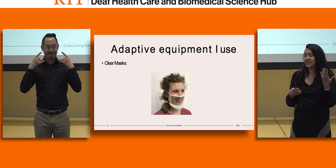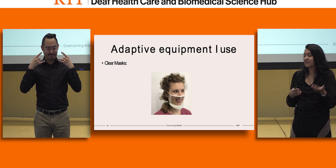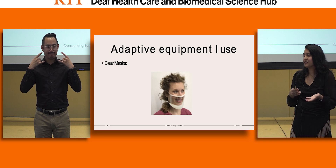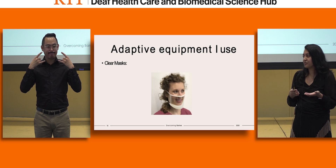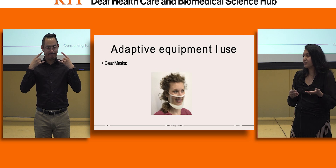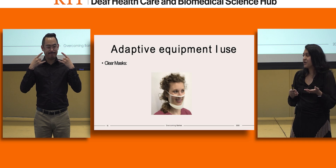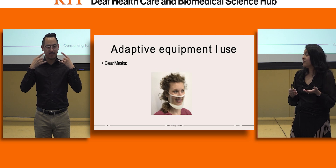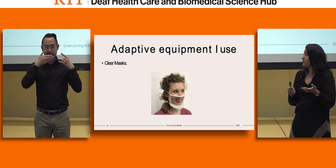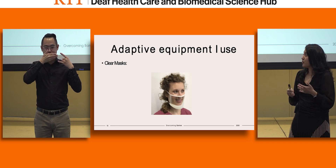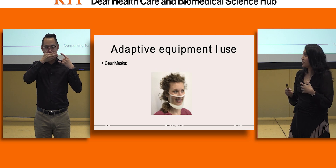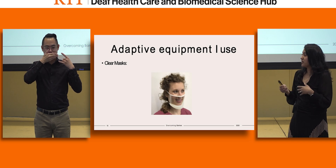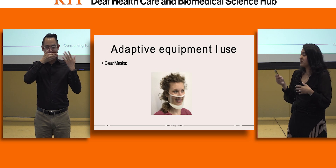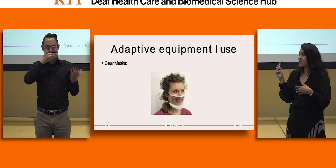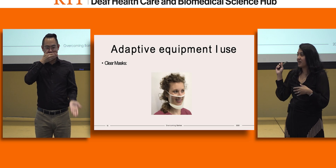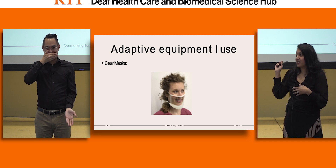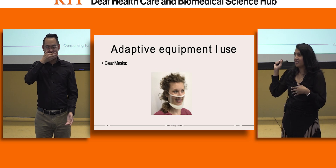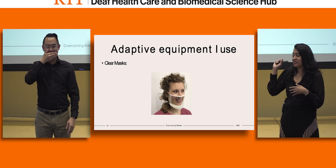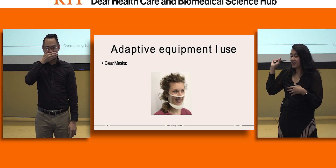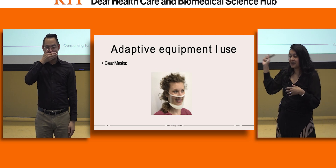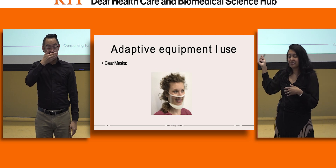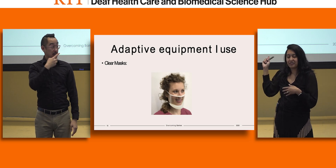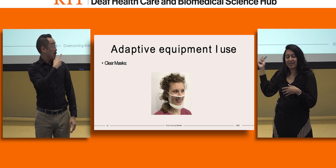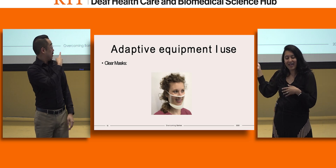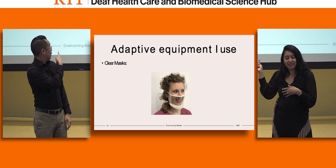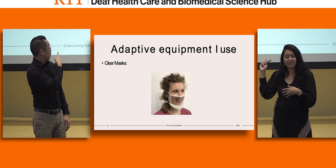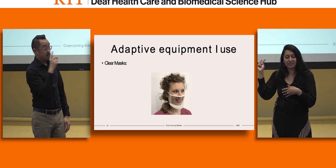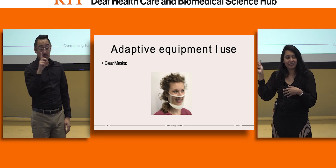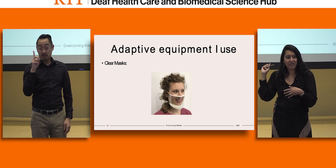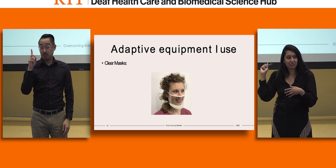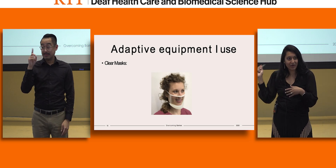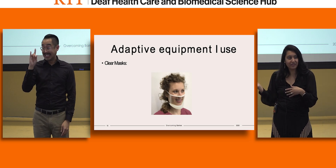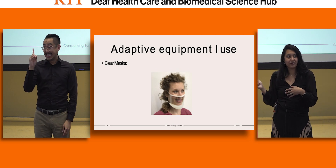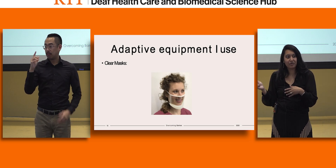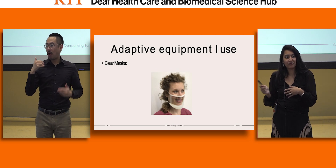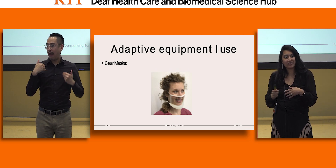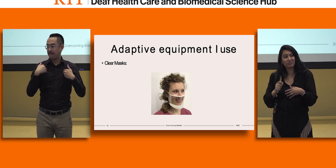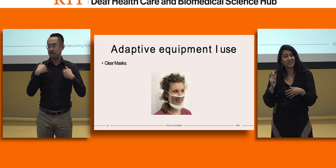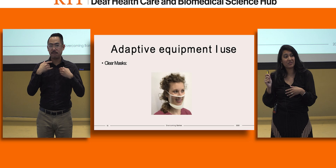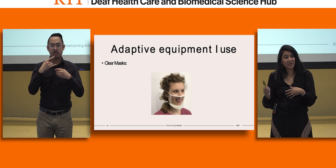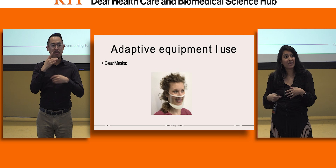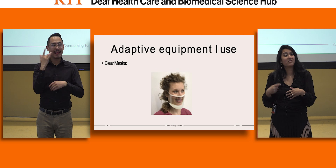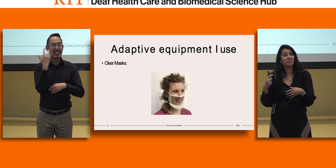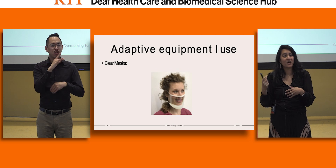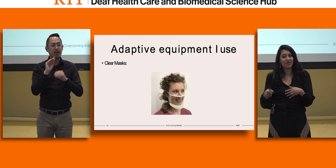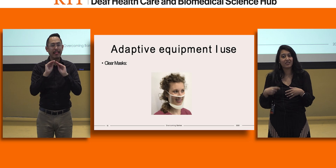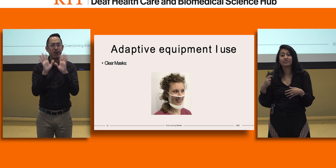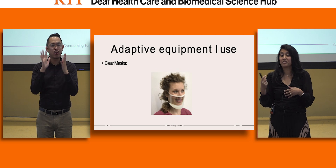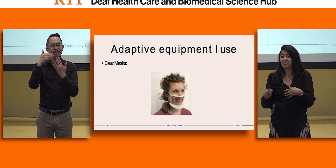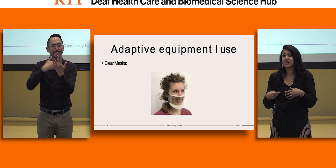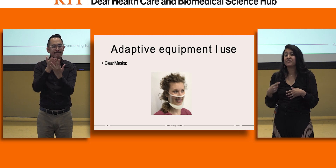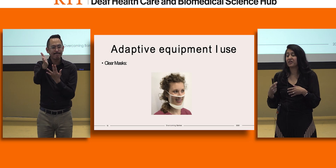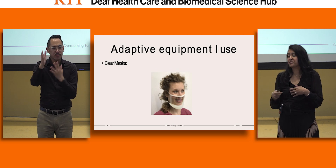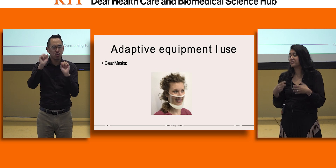And so, for-- they actually had clear masks prior to COVID, but they became-- they started manufacturing them